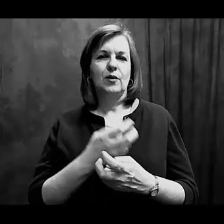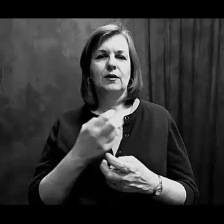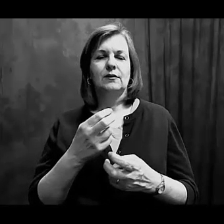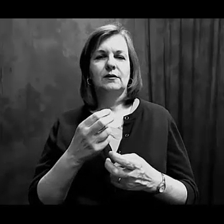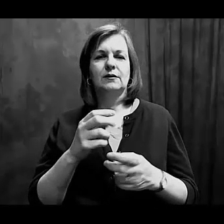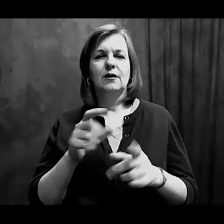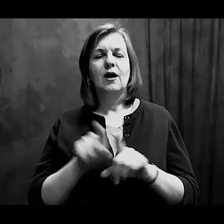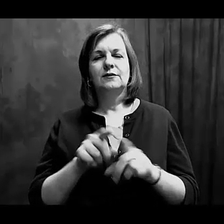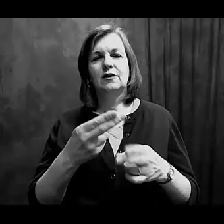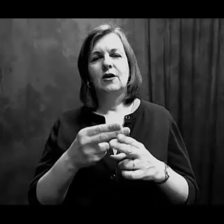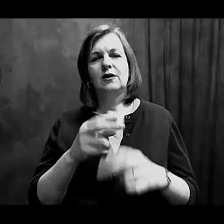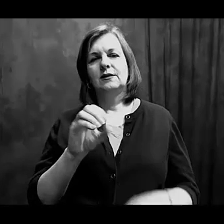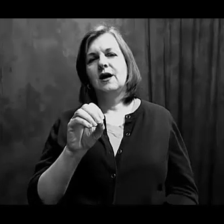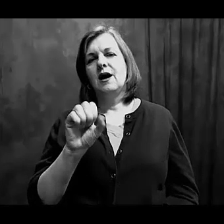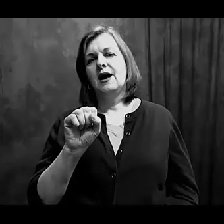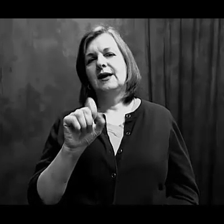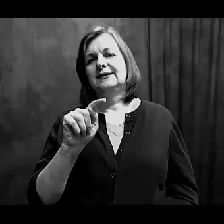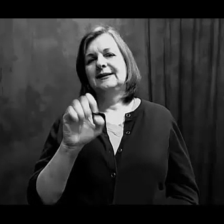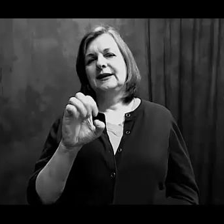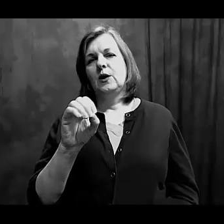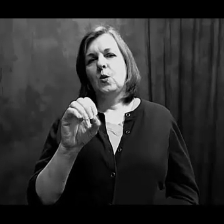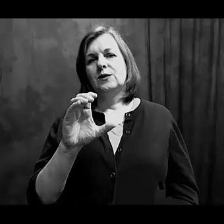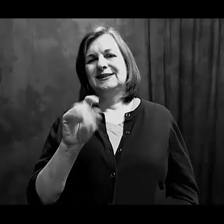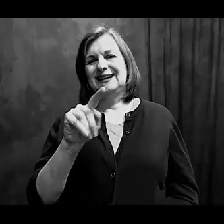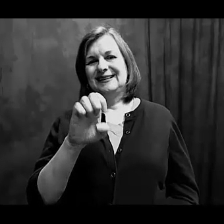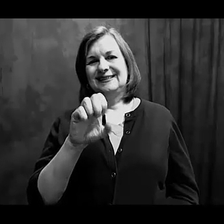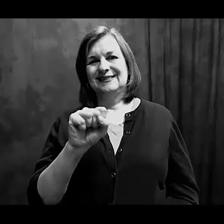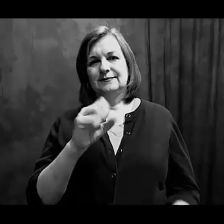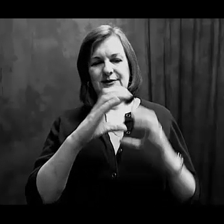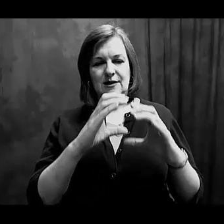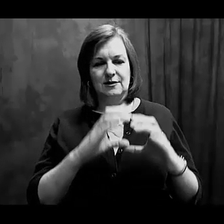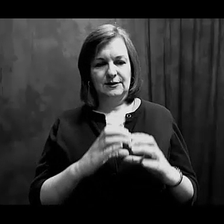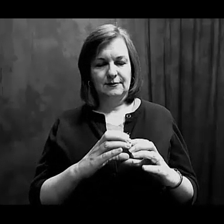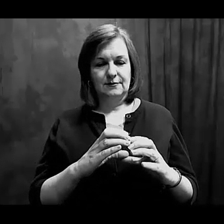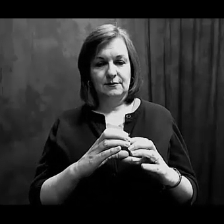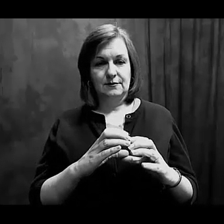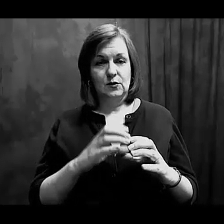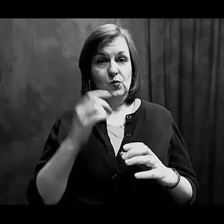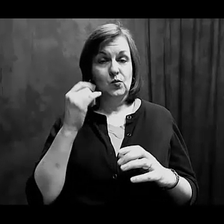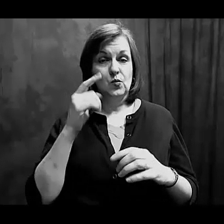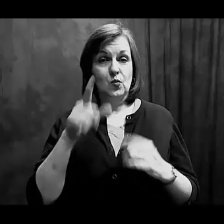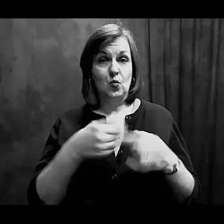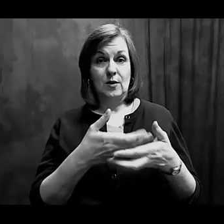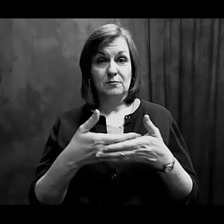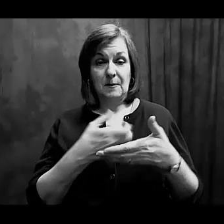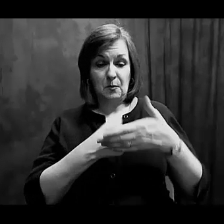blue is cartilage